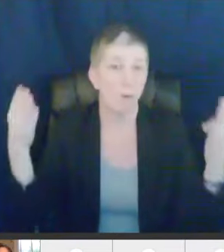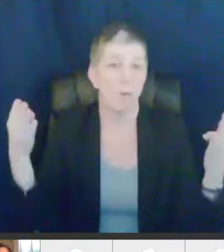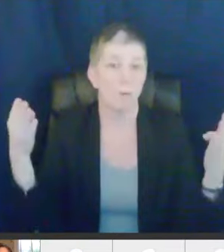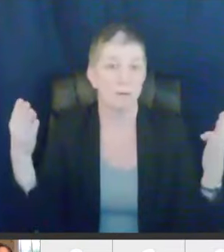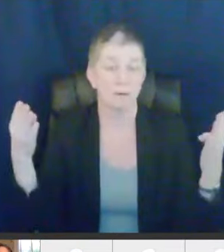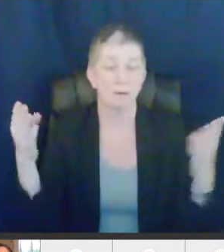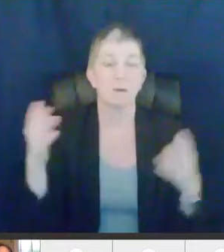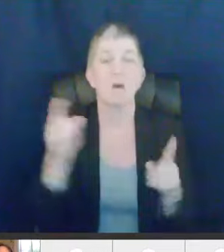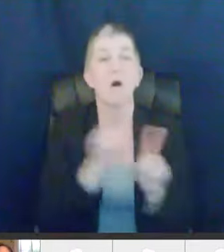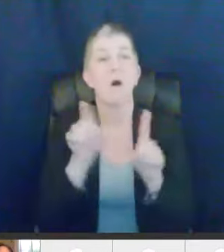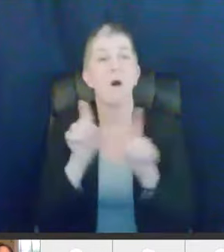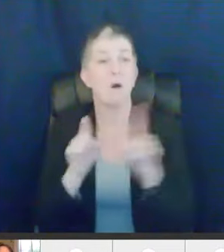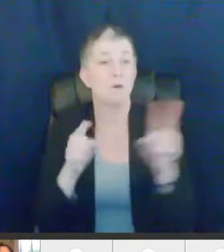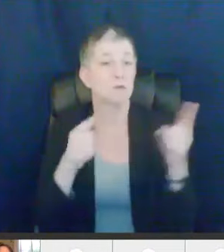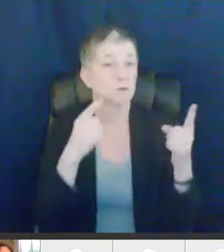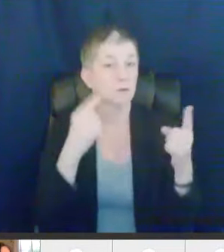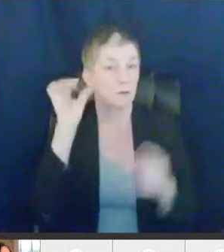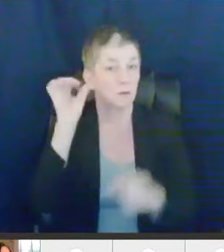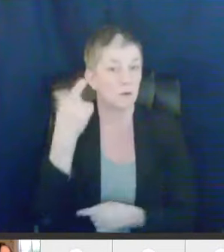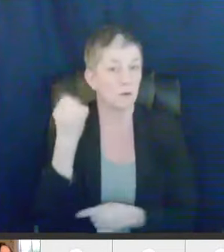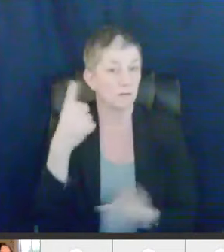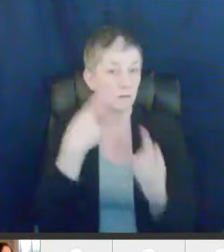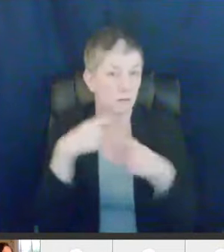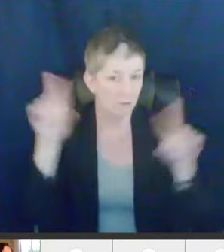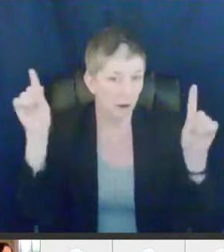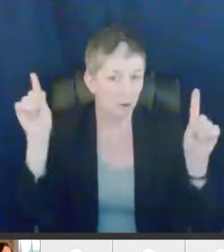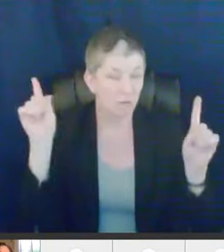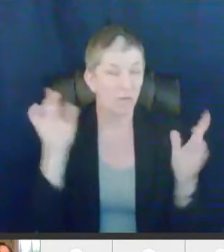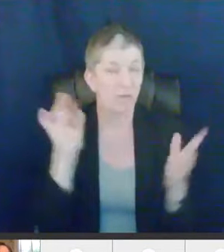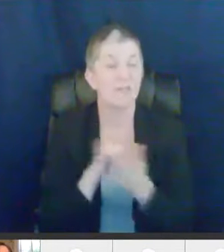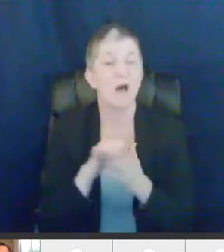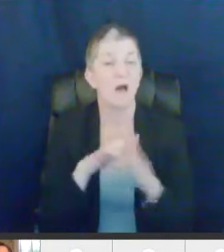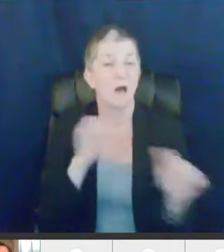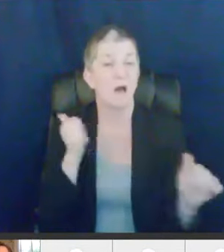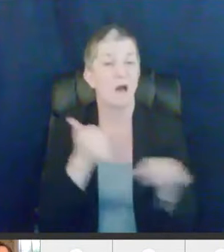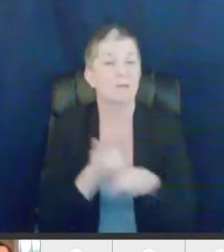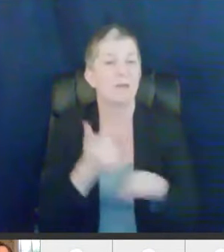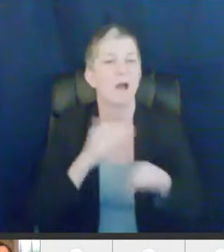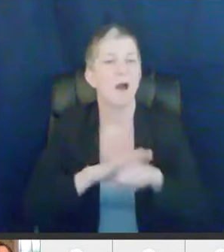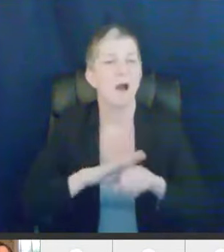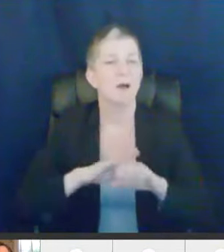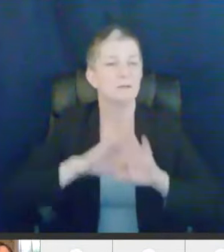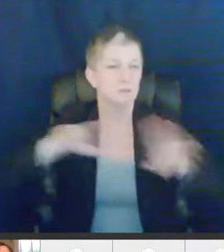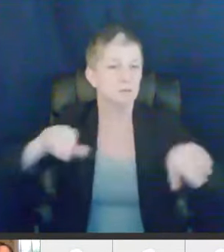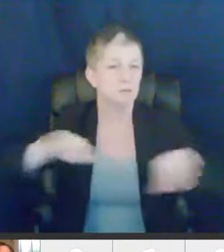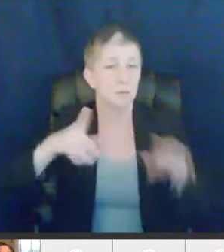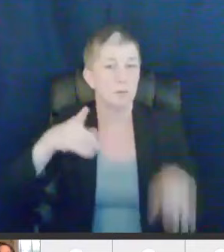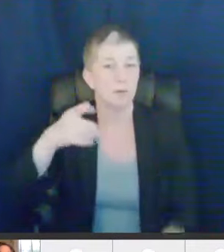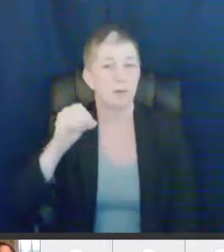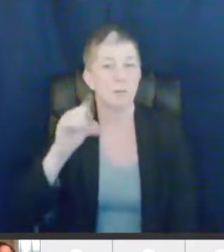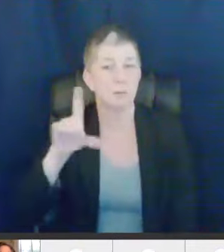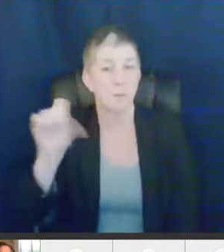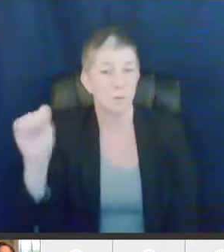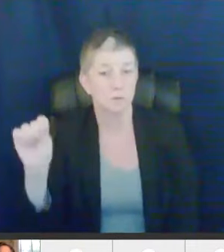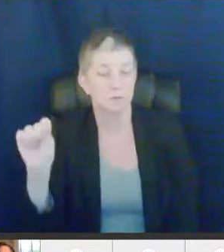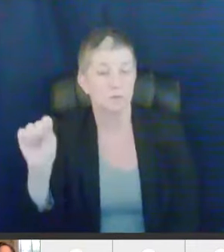announced that an update on swimming pools so according to this guidance